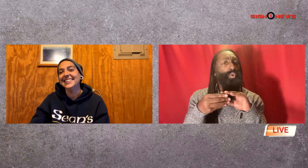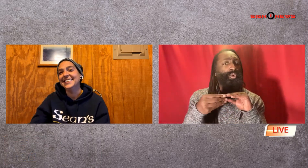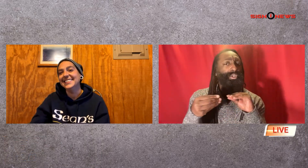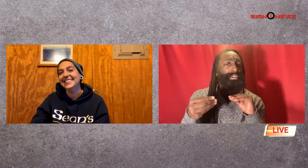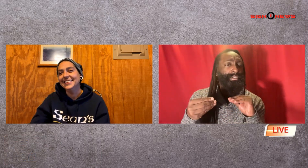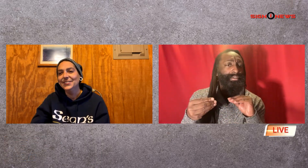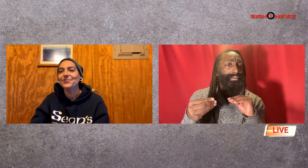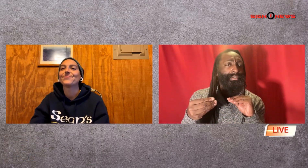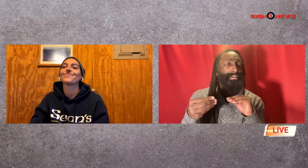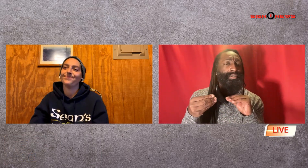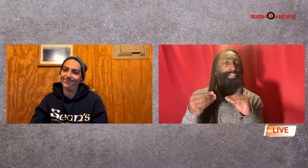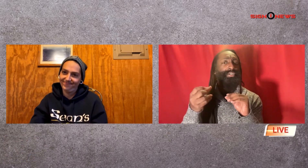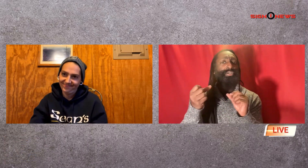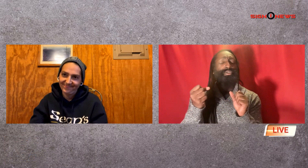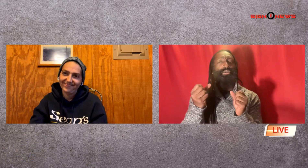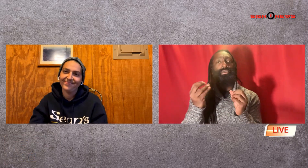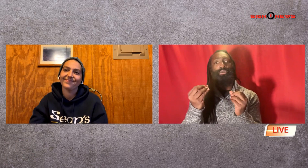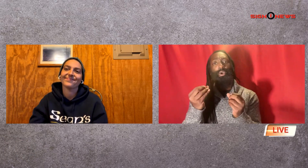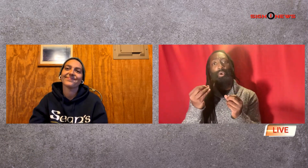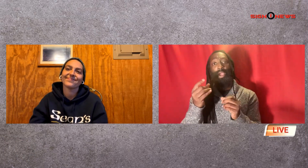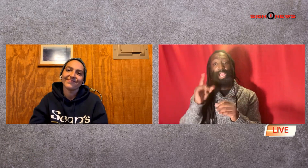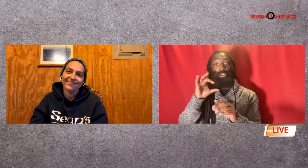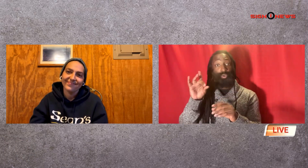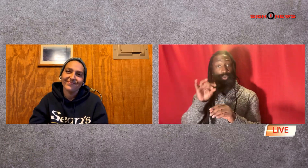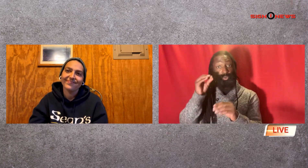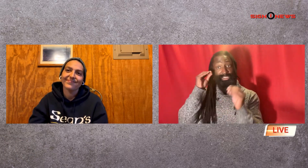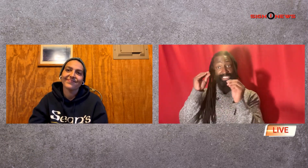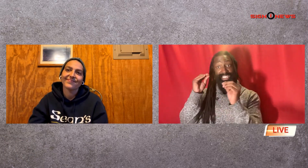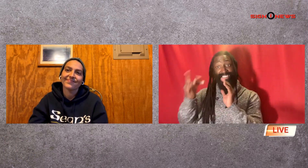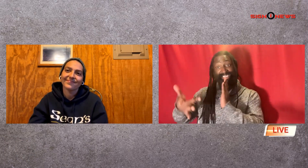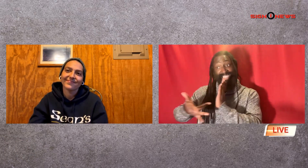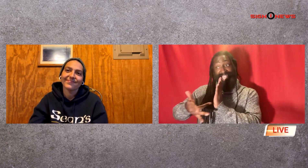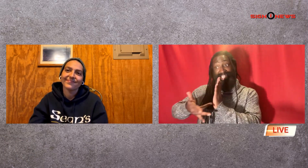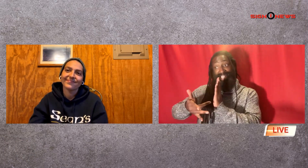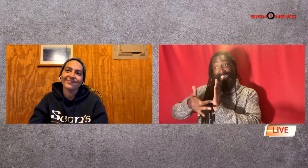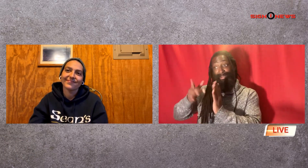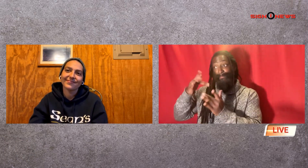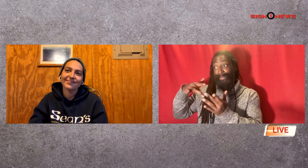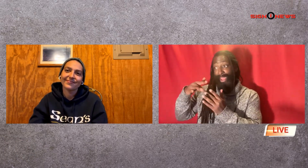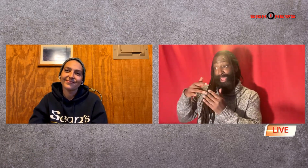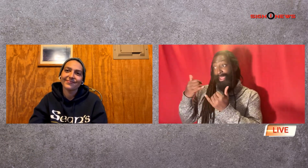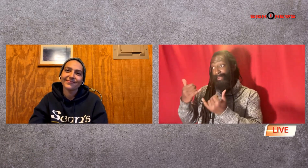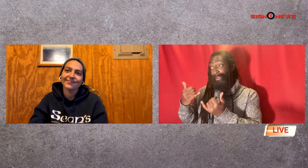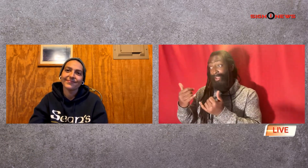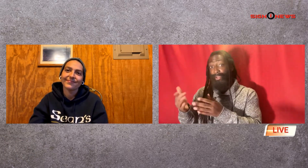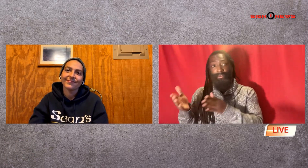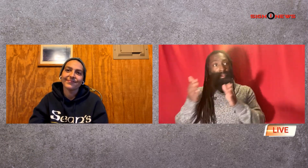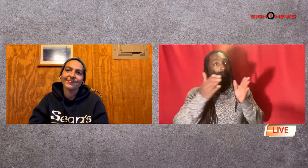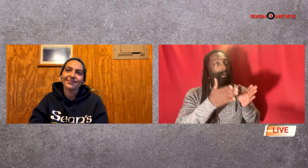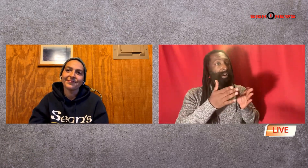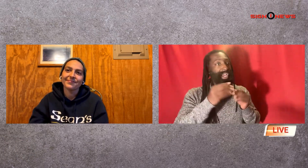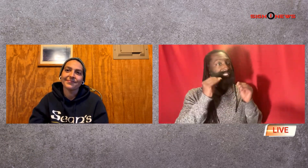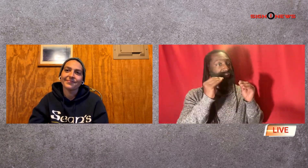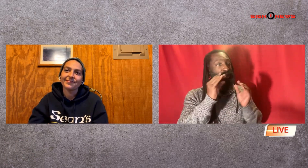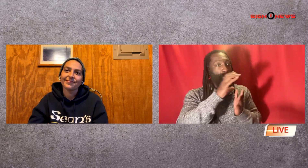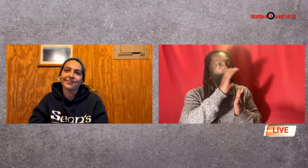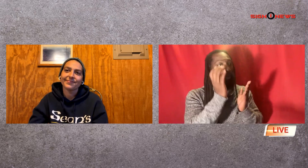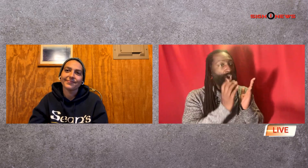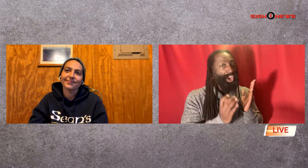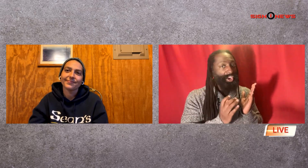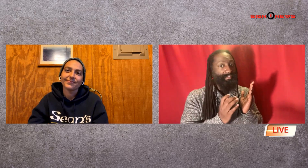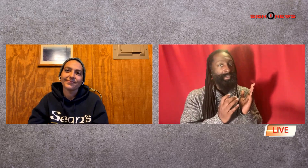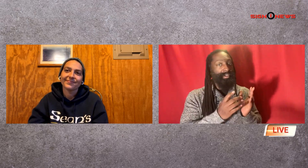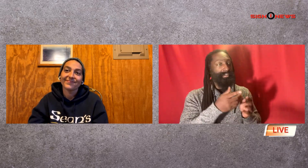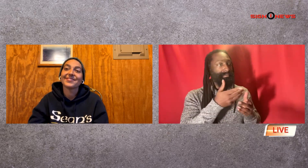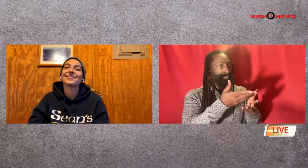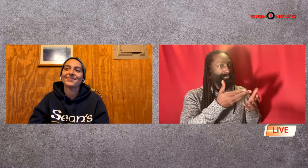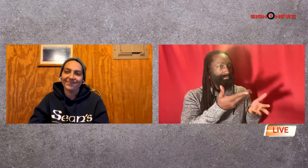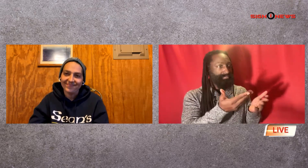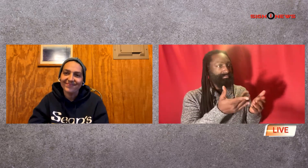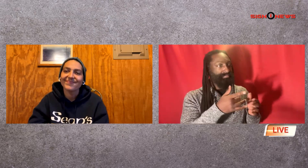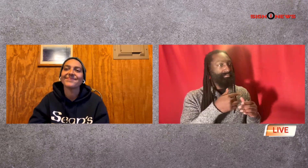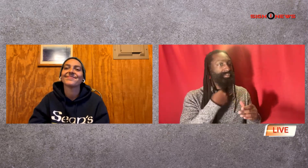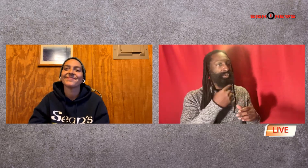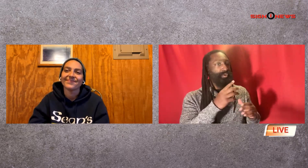your story so the teaching technique and choreography